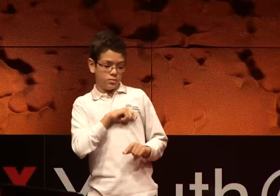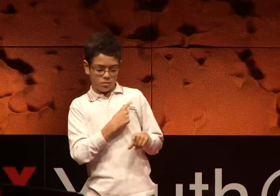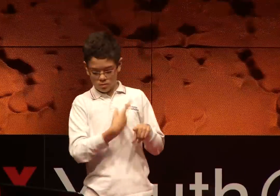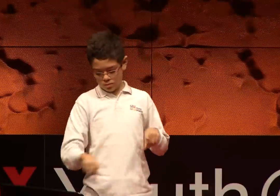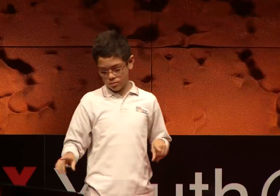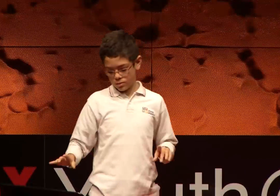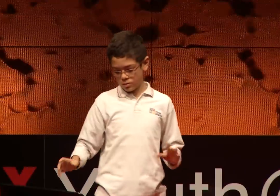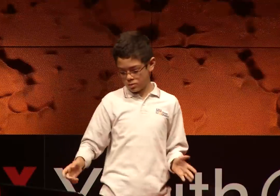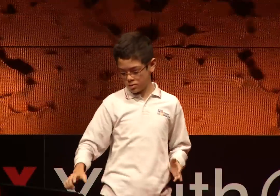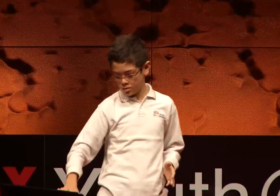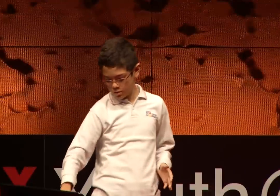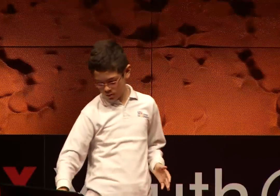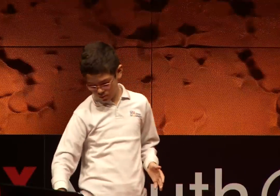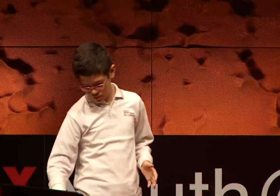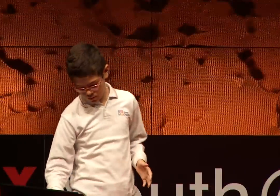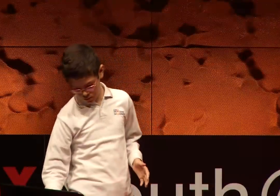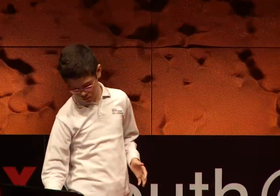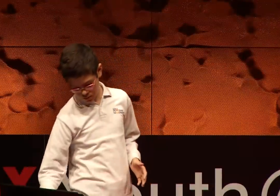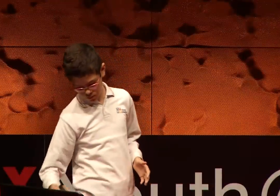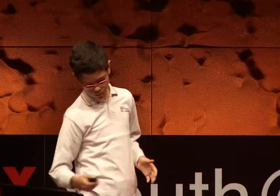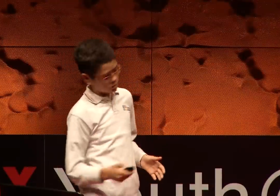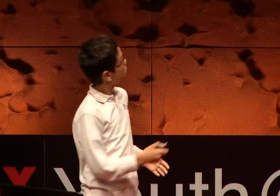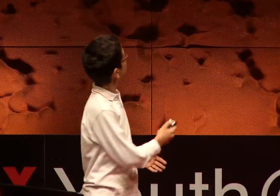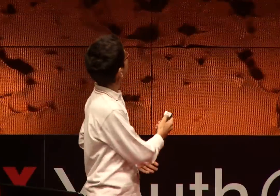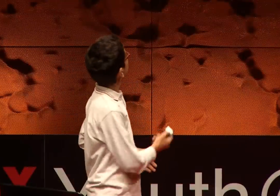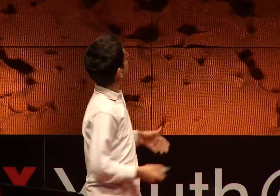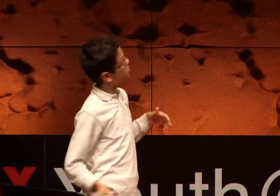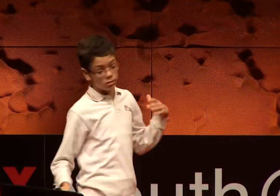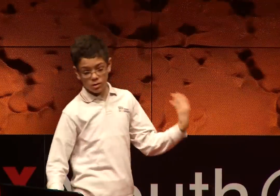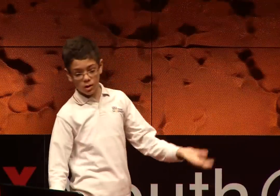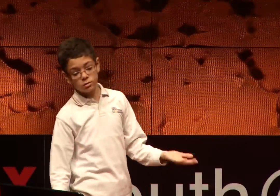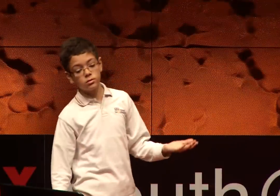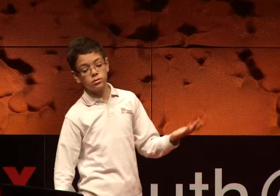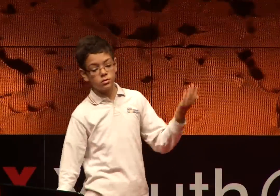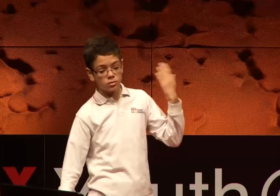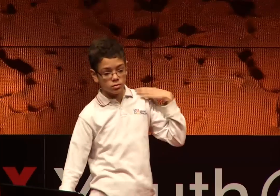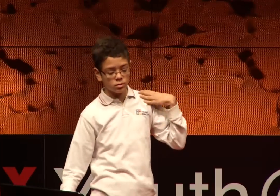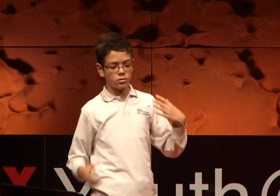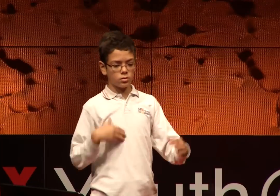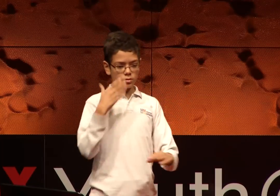The language we use is the American Sign Language the "AmeSlan" [AMErican SIgn LANguage.]